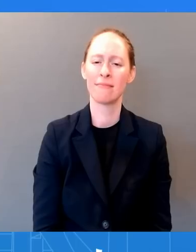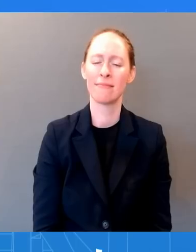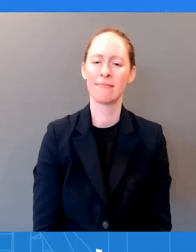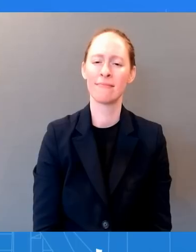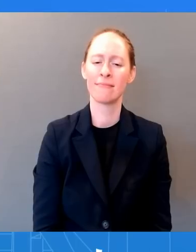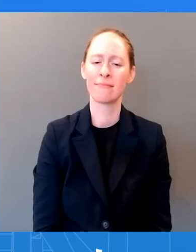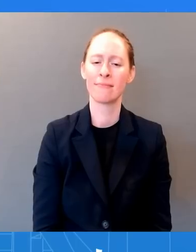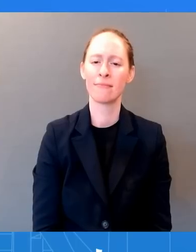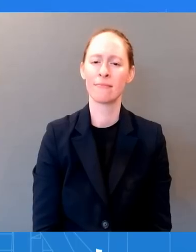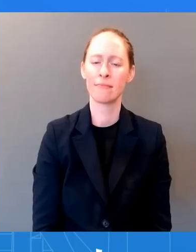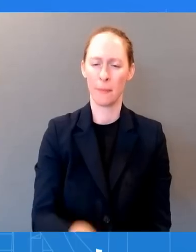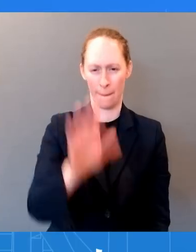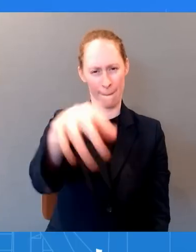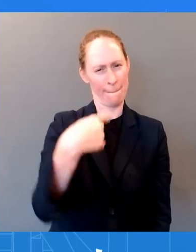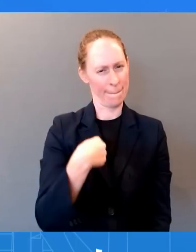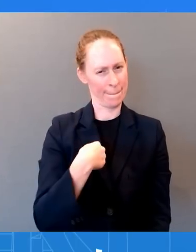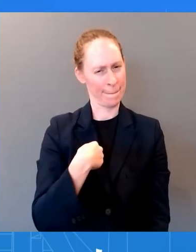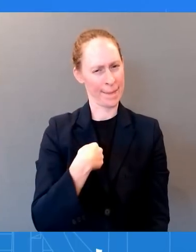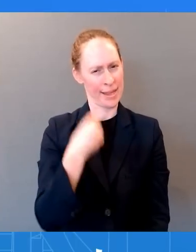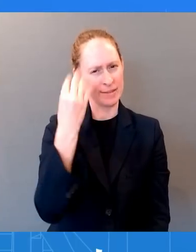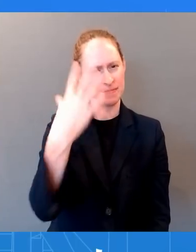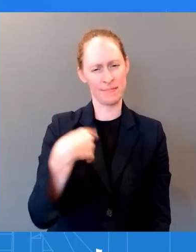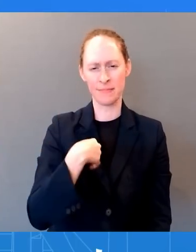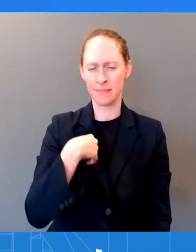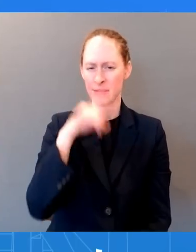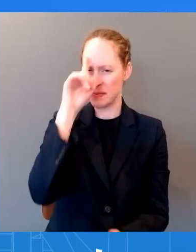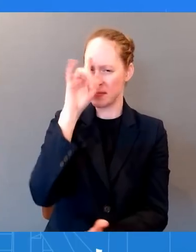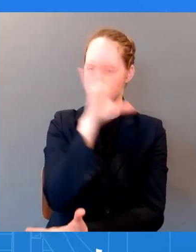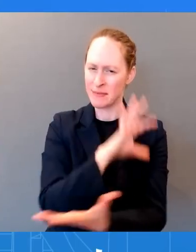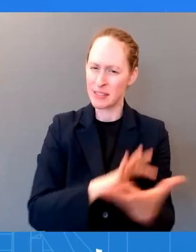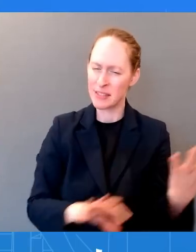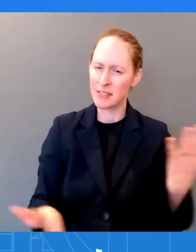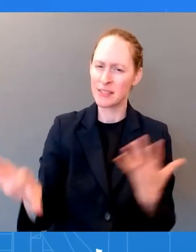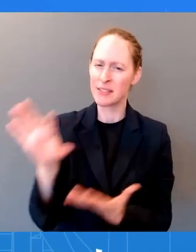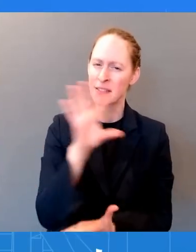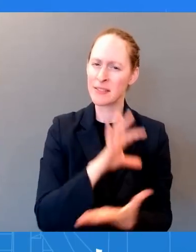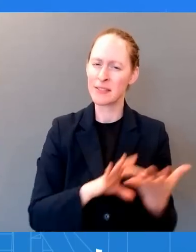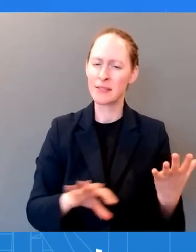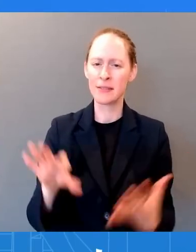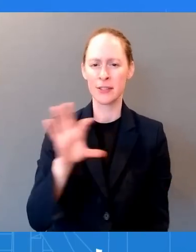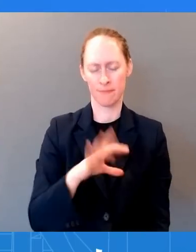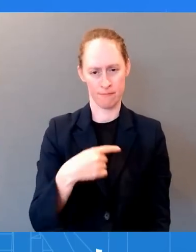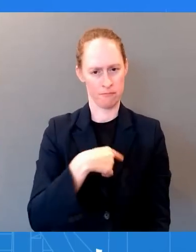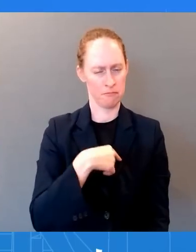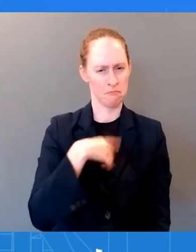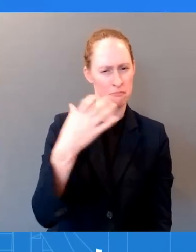I'm wondering if you can shed any light on this question of whether this White House or this President